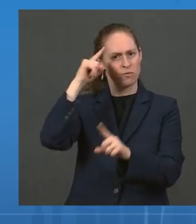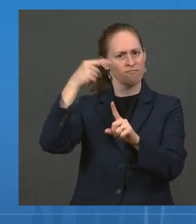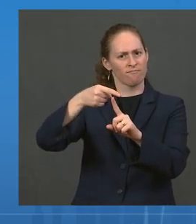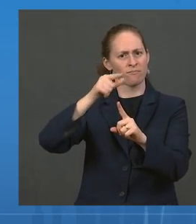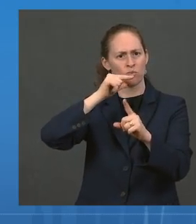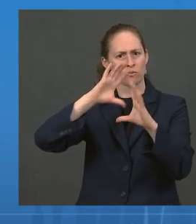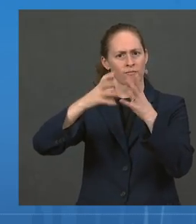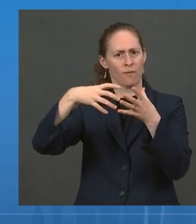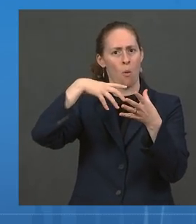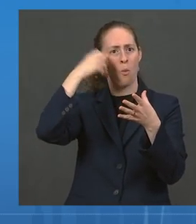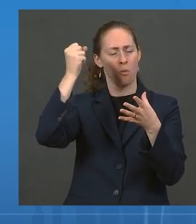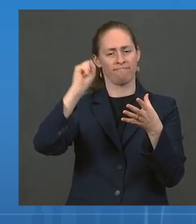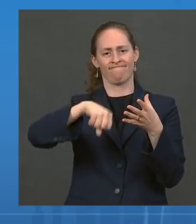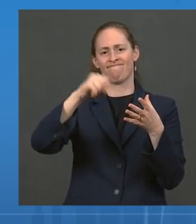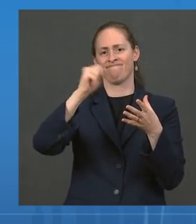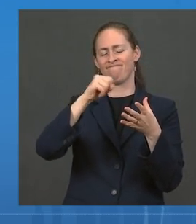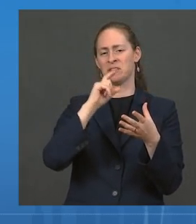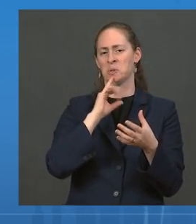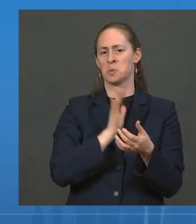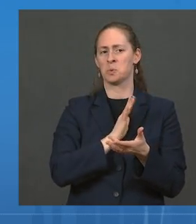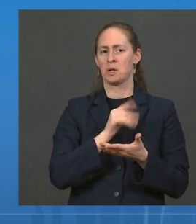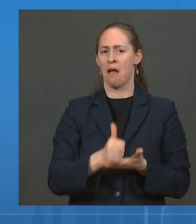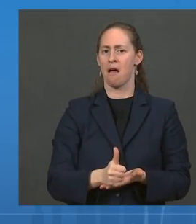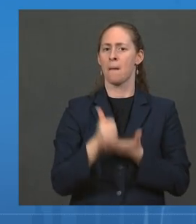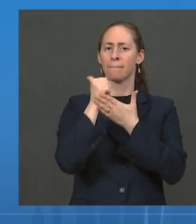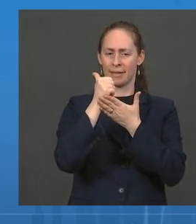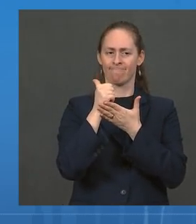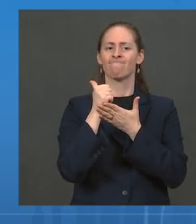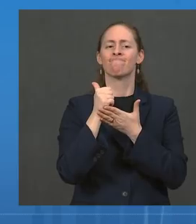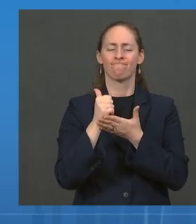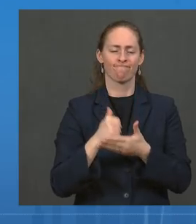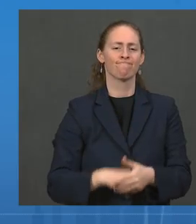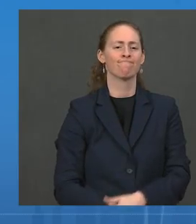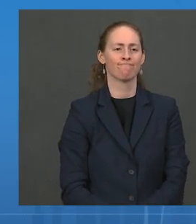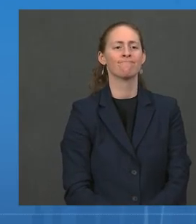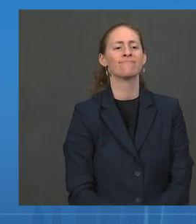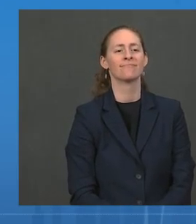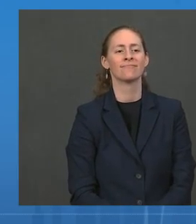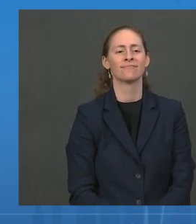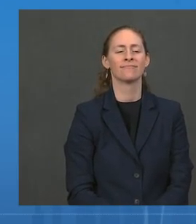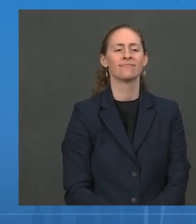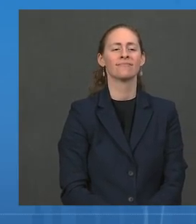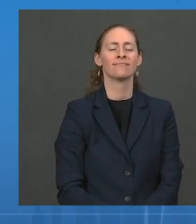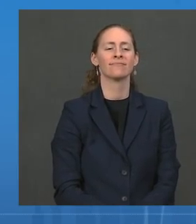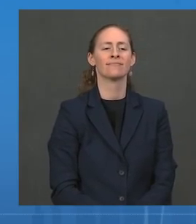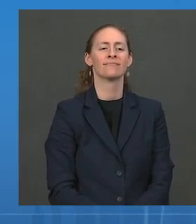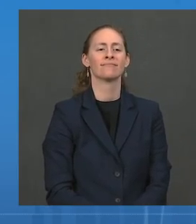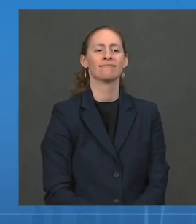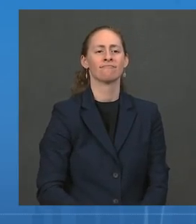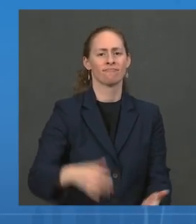Since then, we've been watching vaccine effectiveness in this population carefully. Although the highest risk